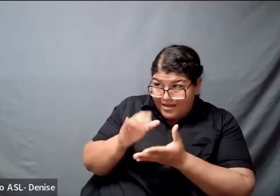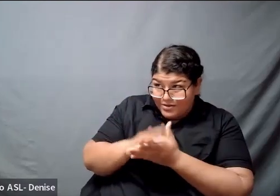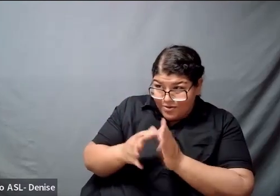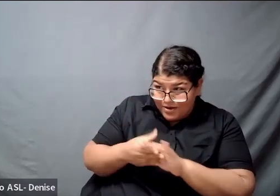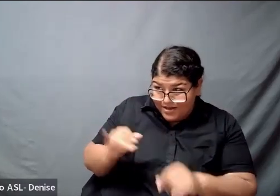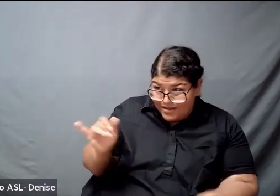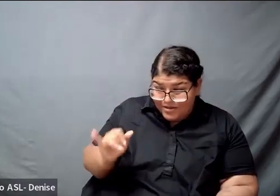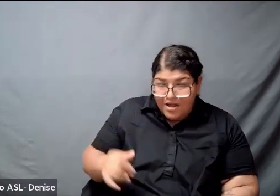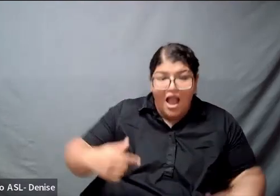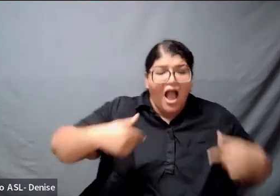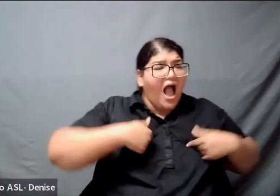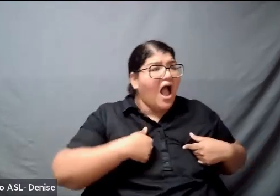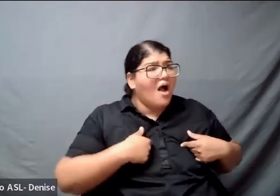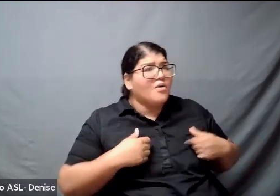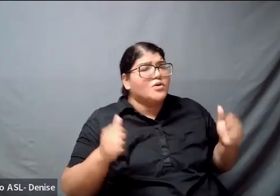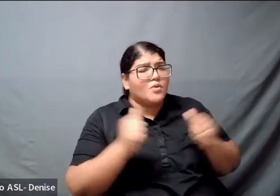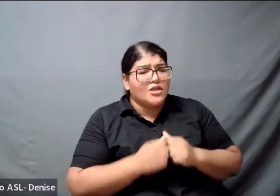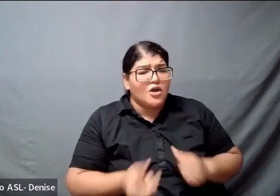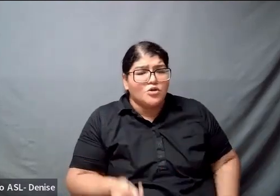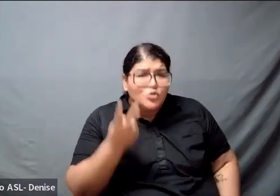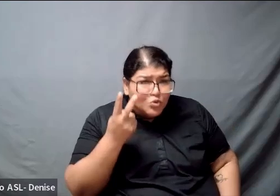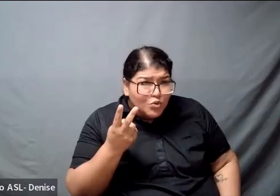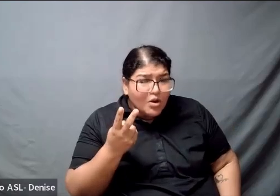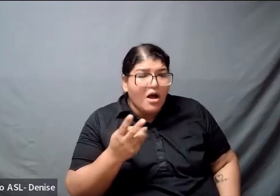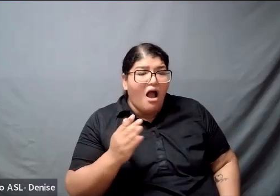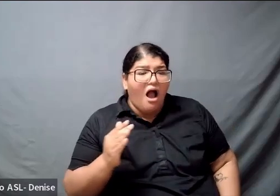I was with two adults over 40 who didn't know the facts of life the other day I lost it.